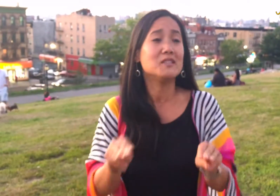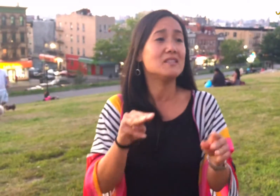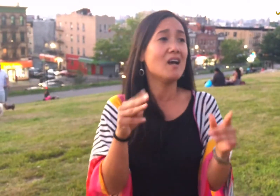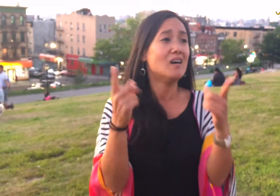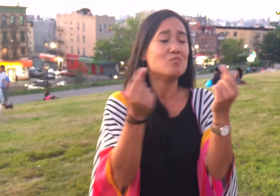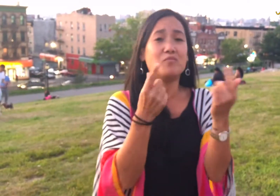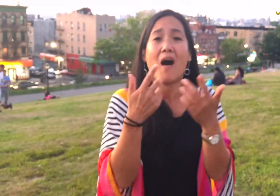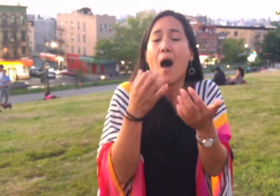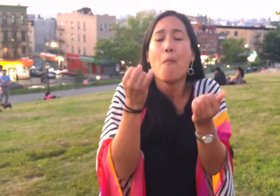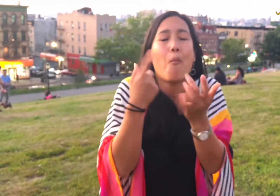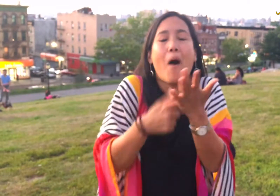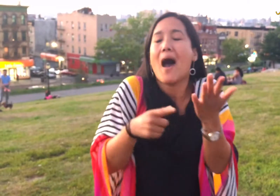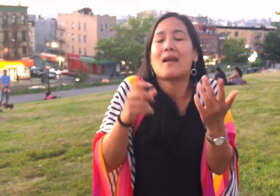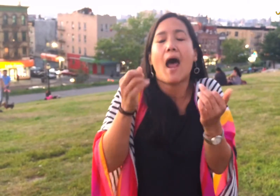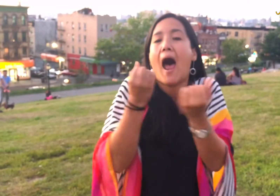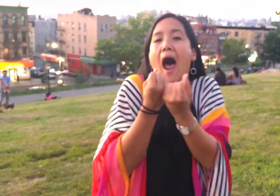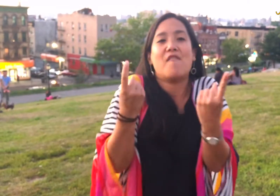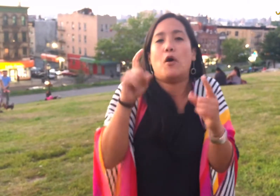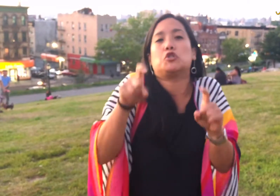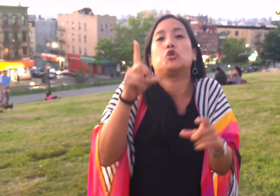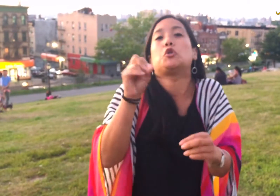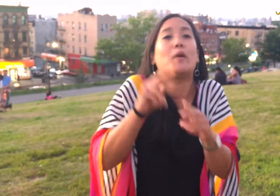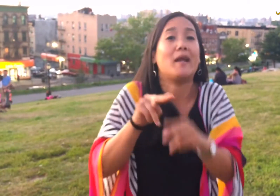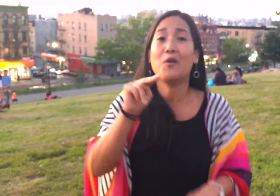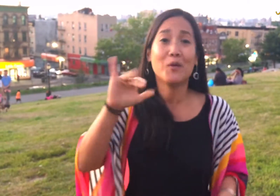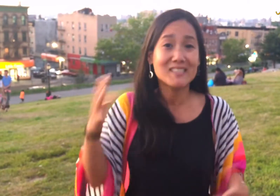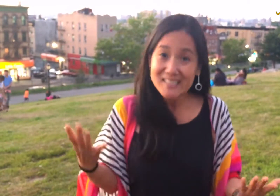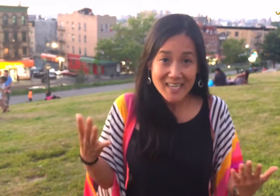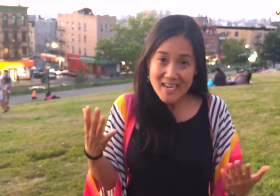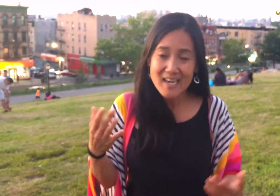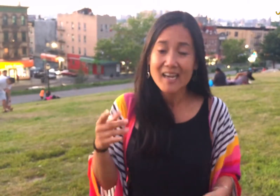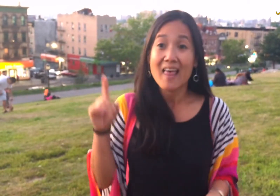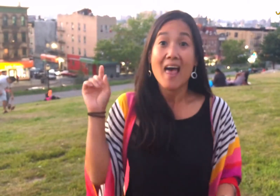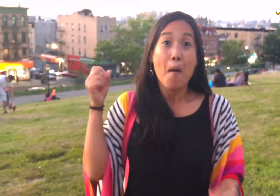and do things that everyone should do in NYC.